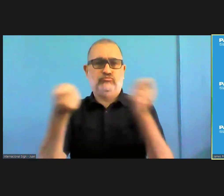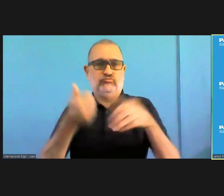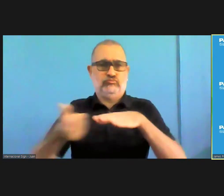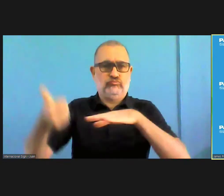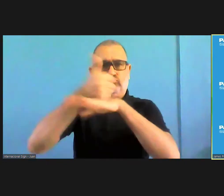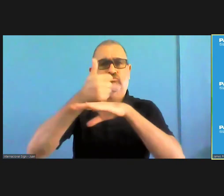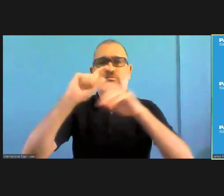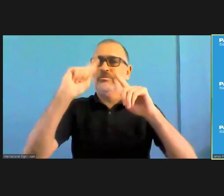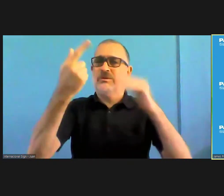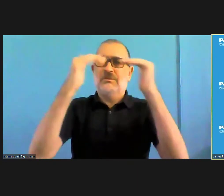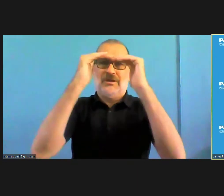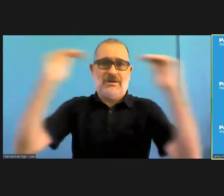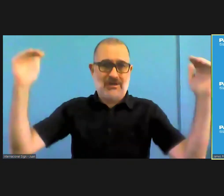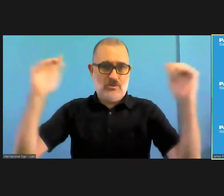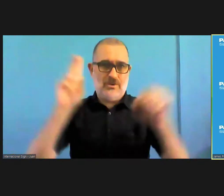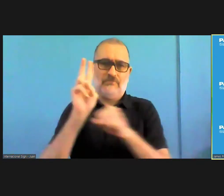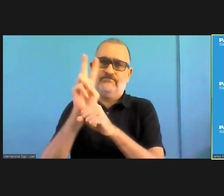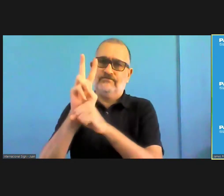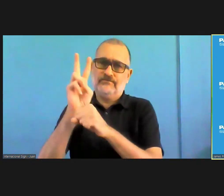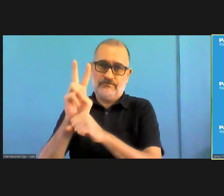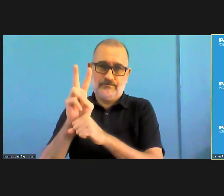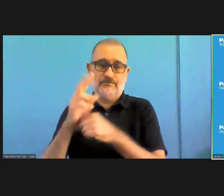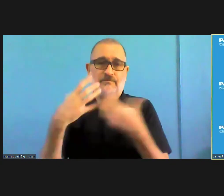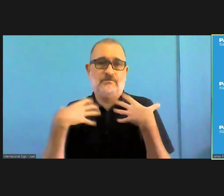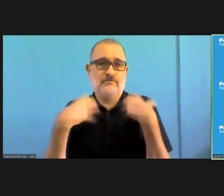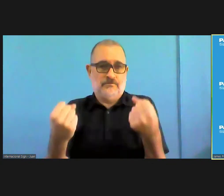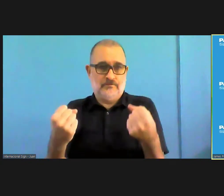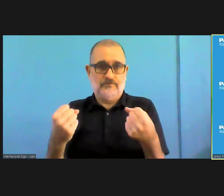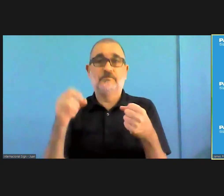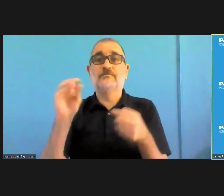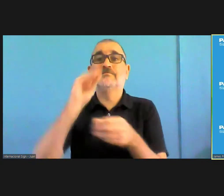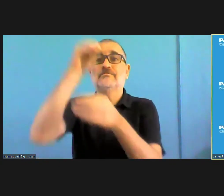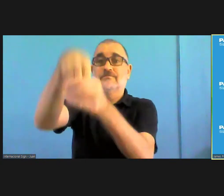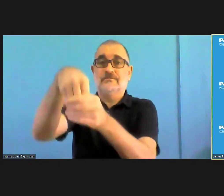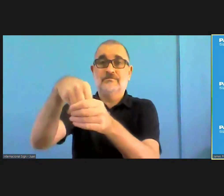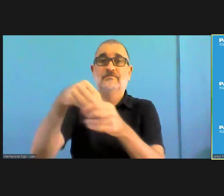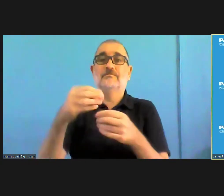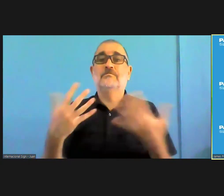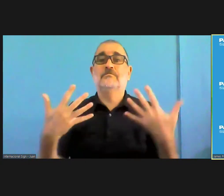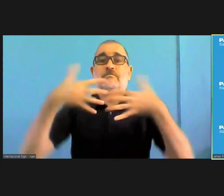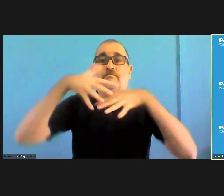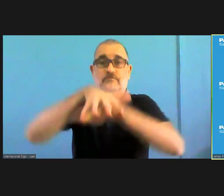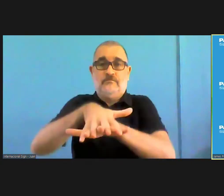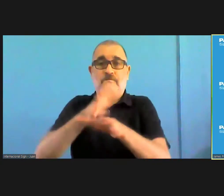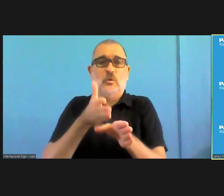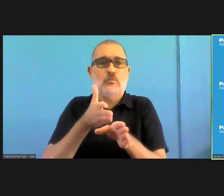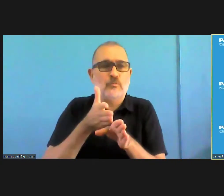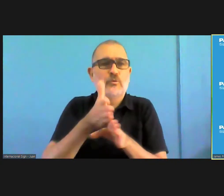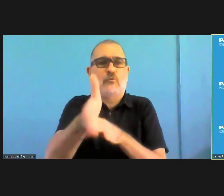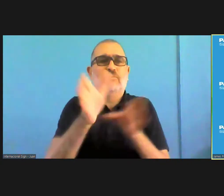with community health workers, adopting some of the innovations we've seen in digital health, during the pandemic, we can really